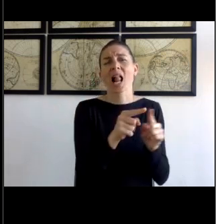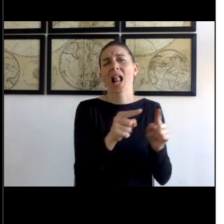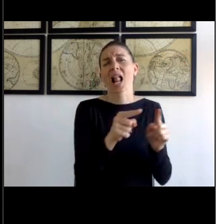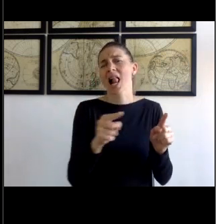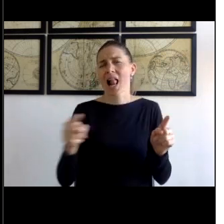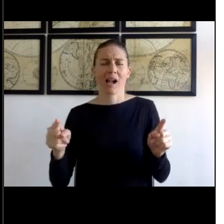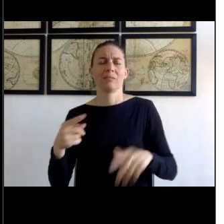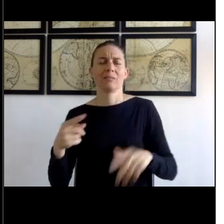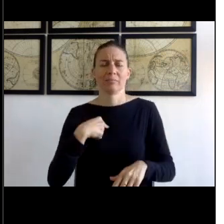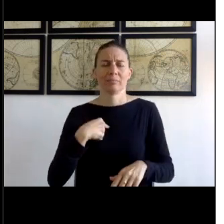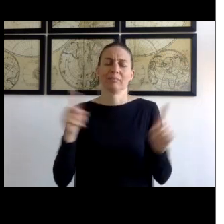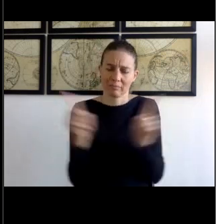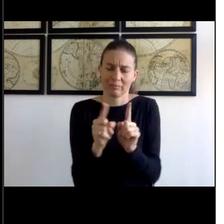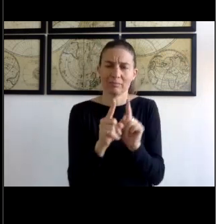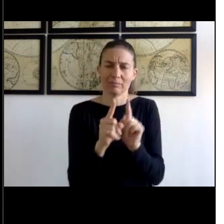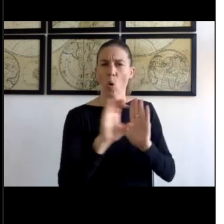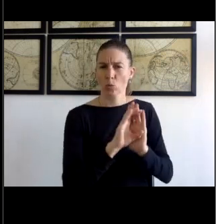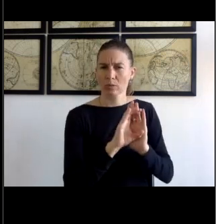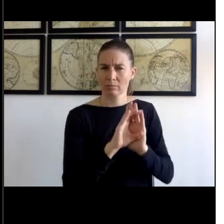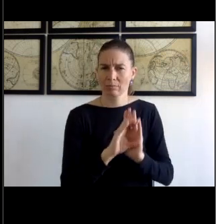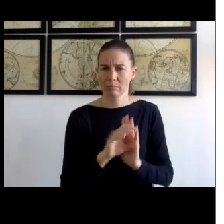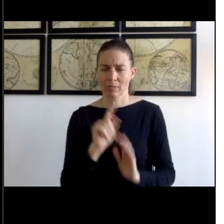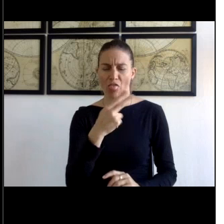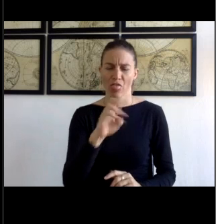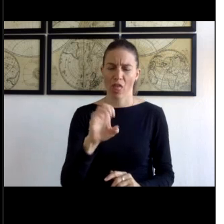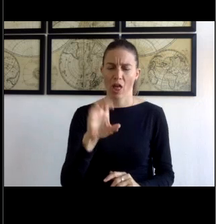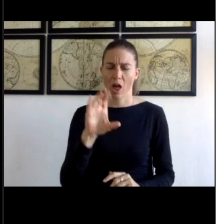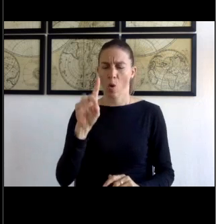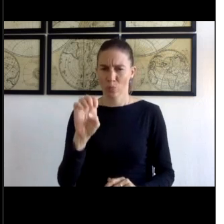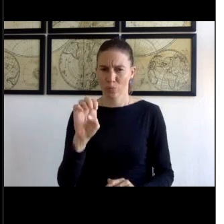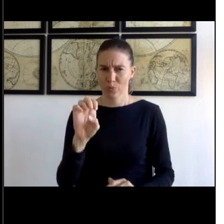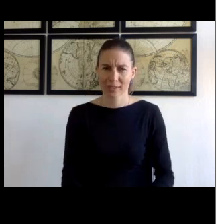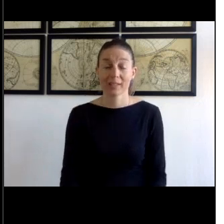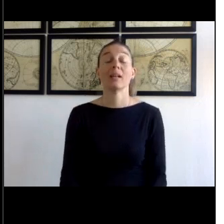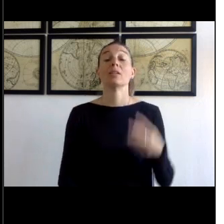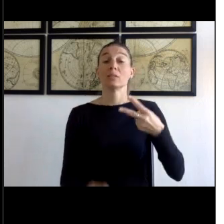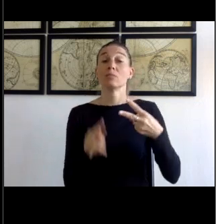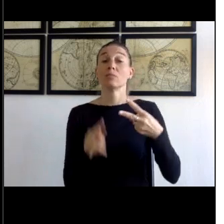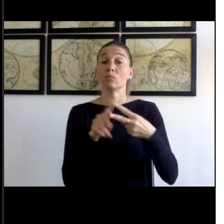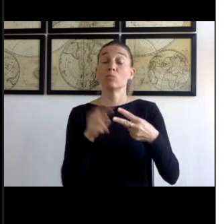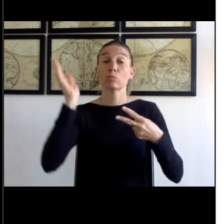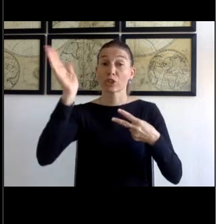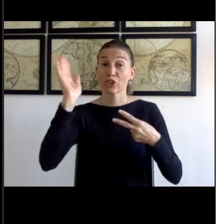Then we'll have in between the two presentations a short session of questions and answers